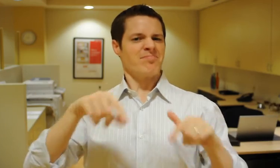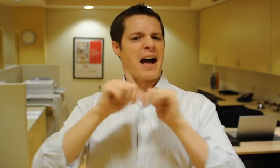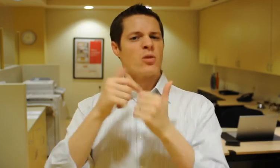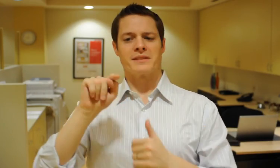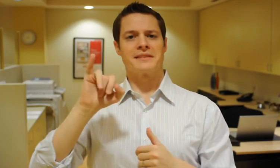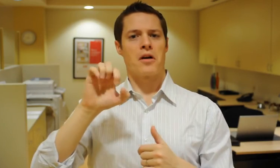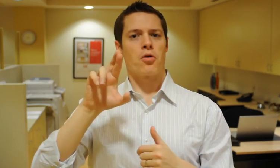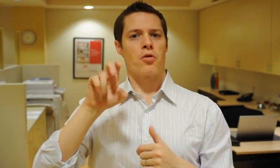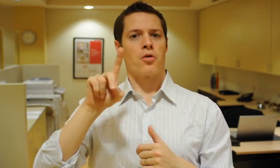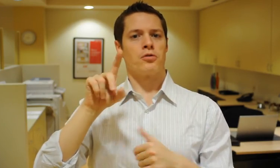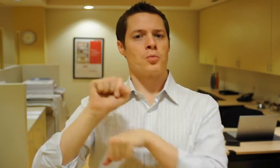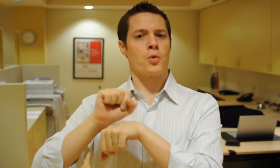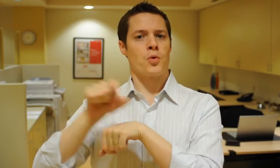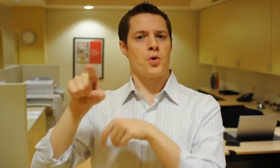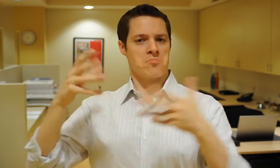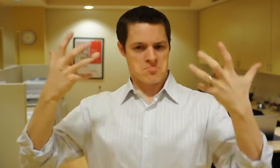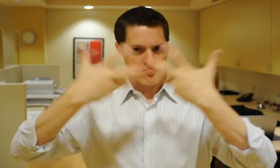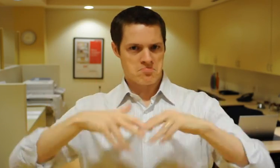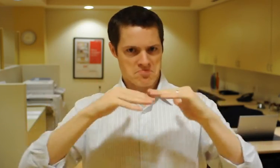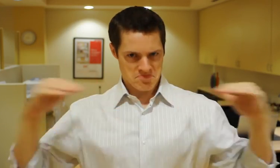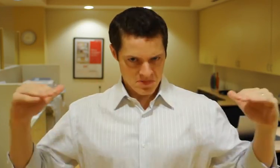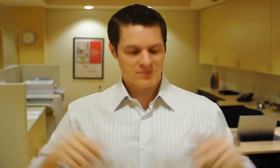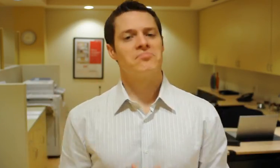This is how the tiered rate system works.